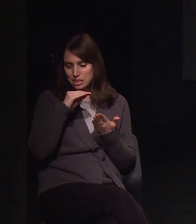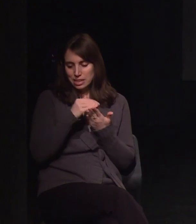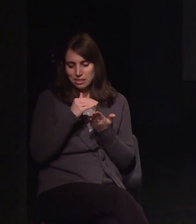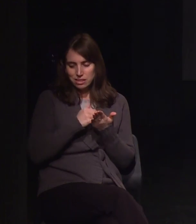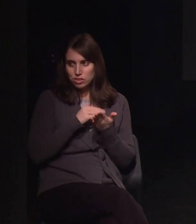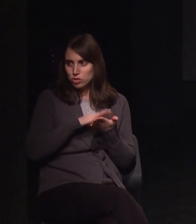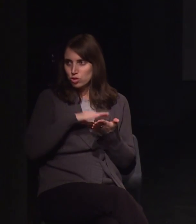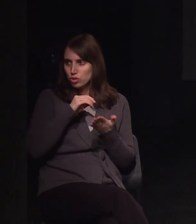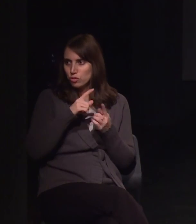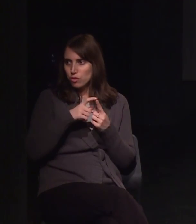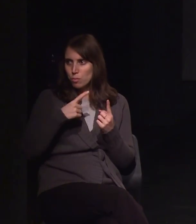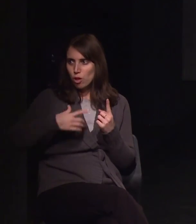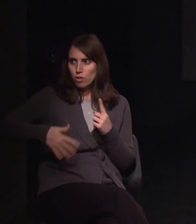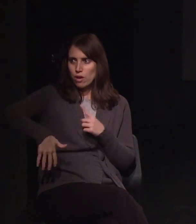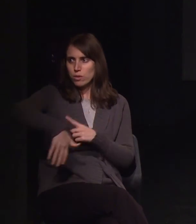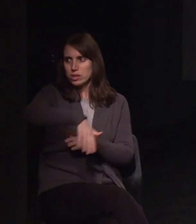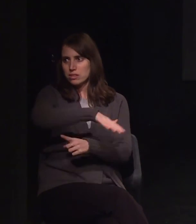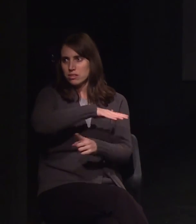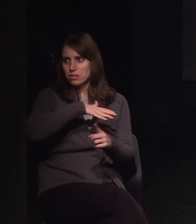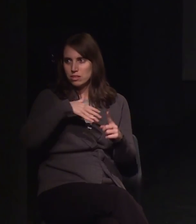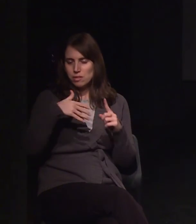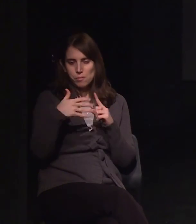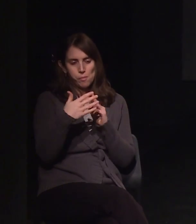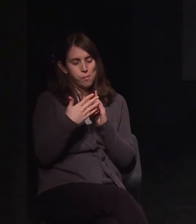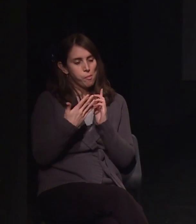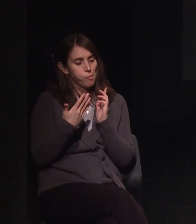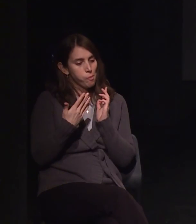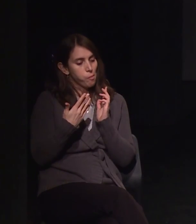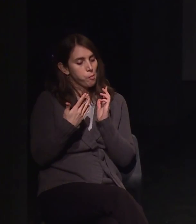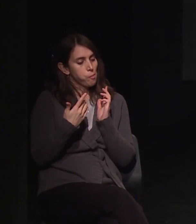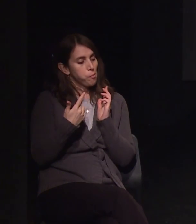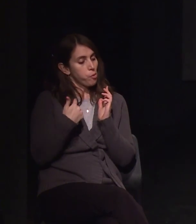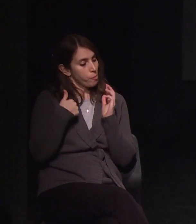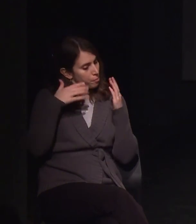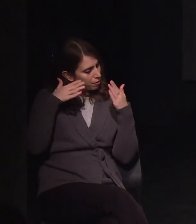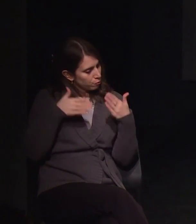And part of my life and the last few years has been on arts policy, and working on the